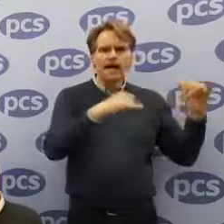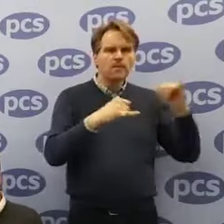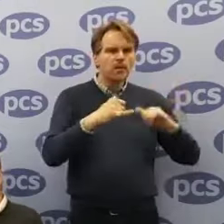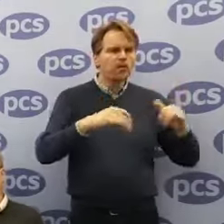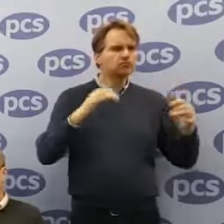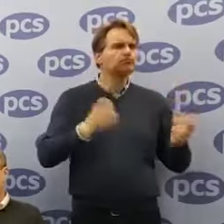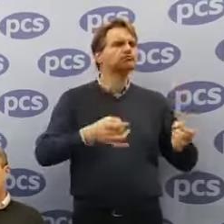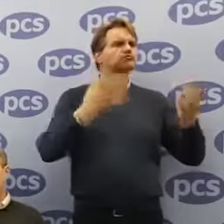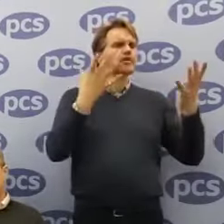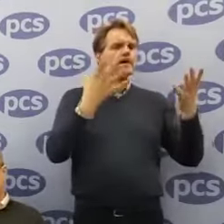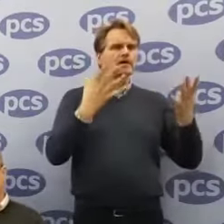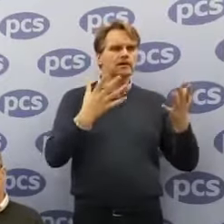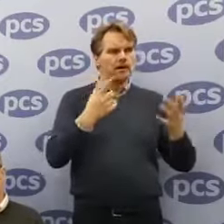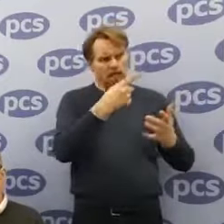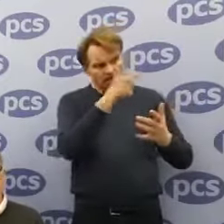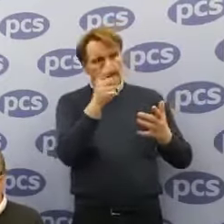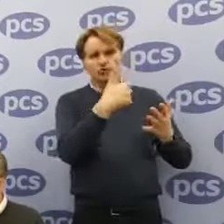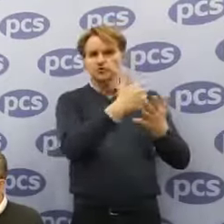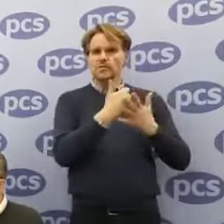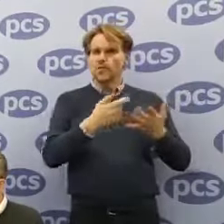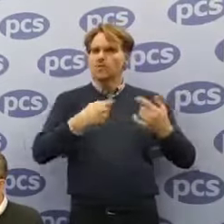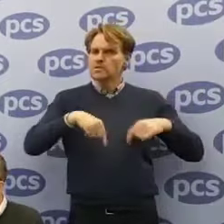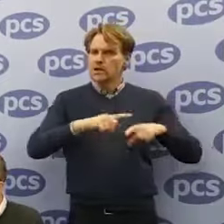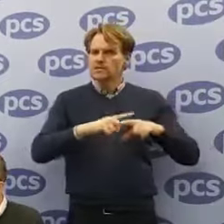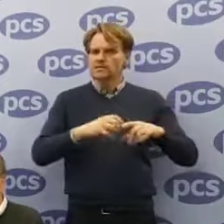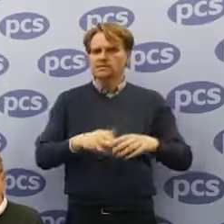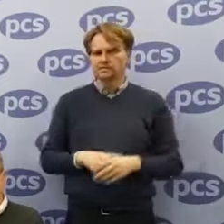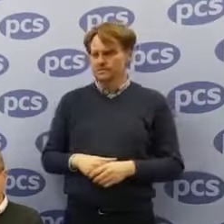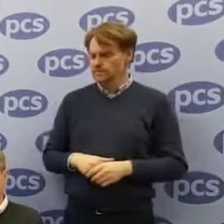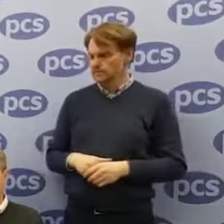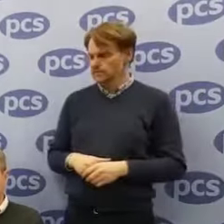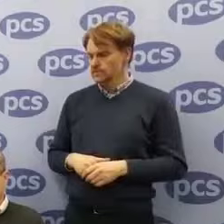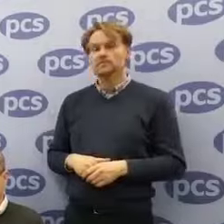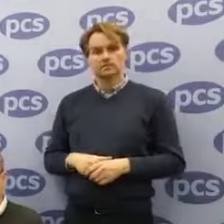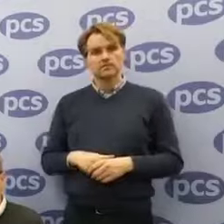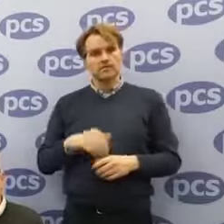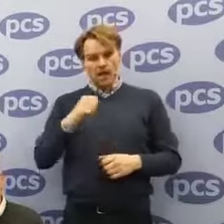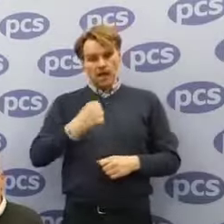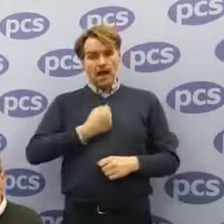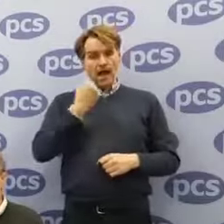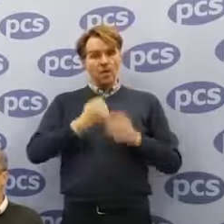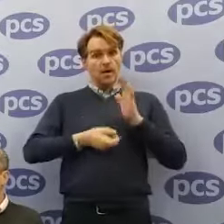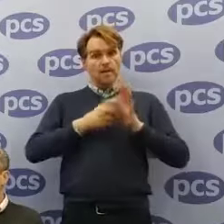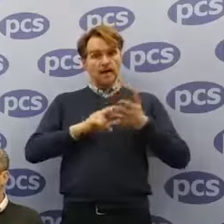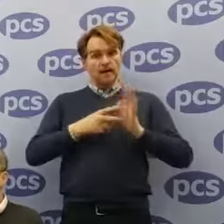and obviously as we've already said here our strategy is to win the ballot, show